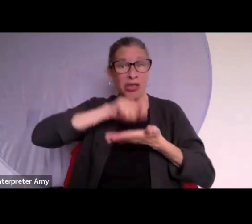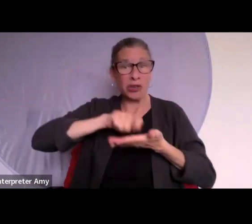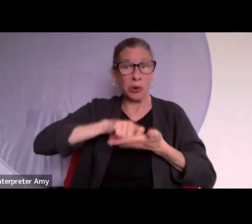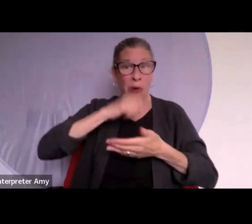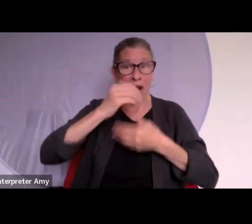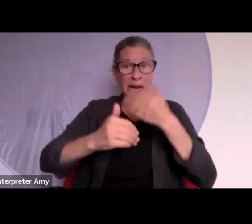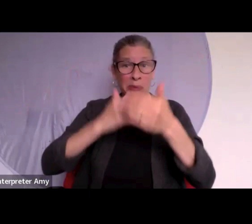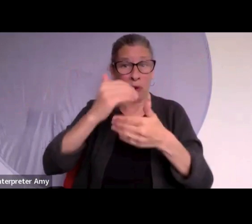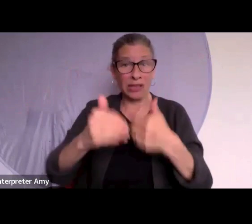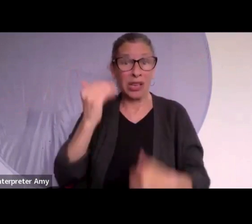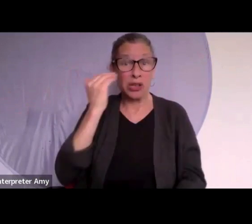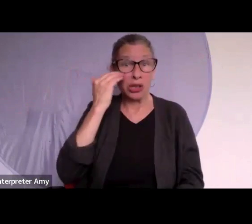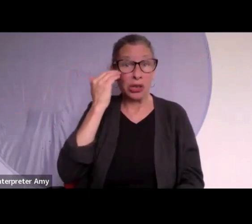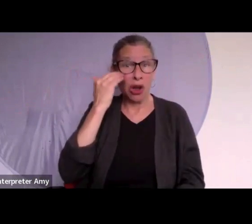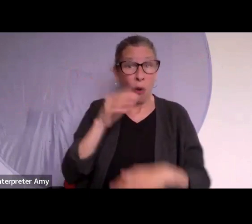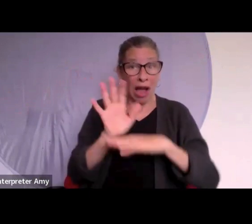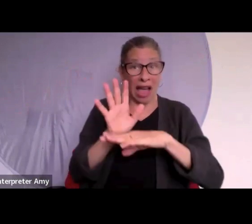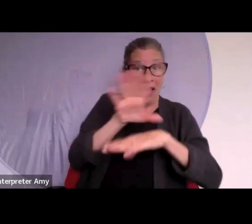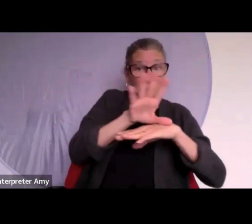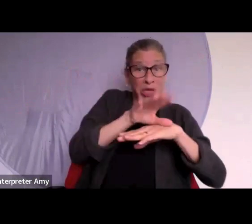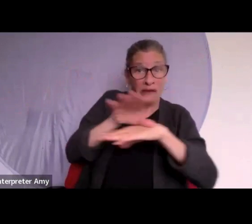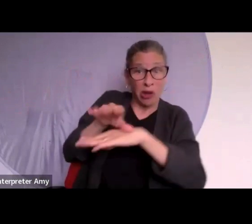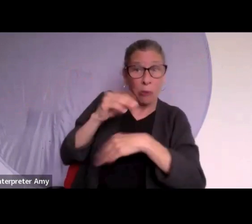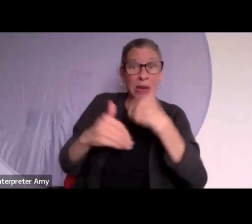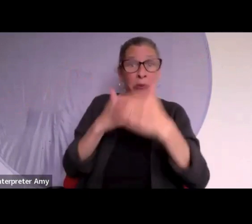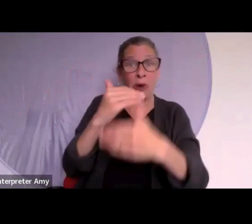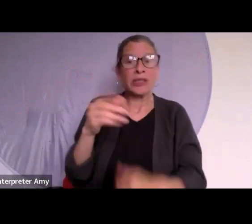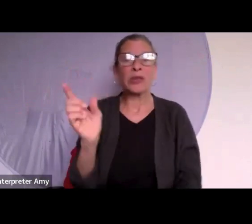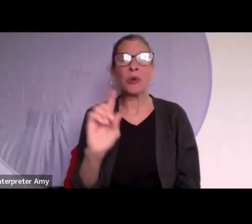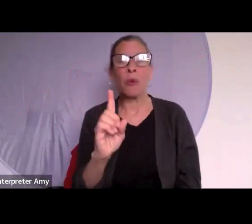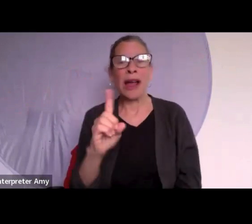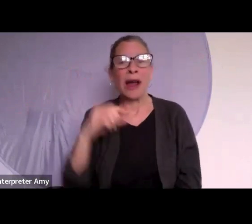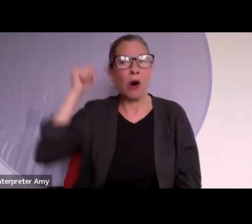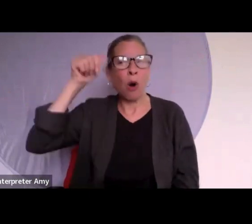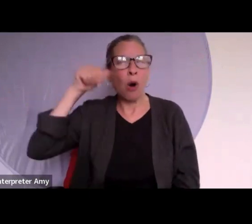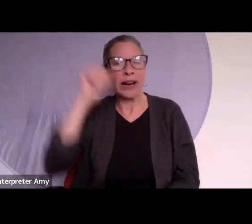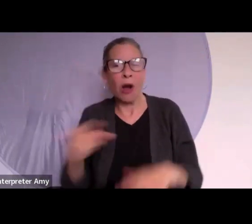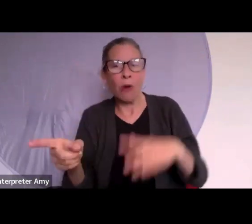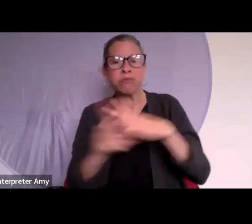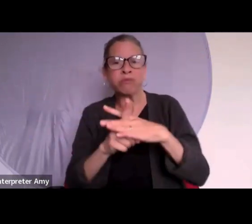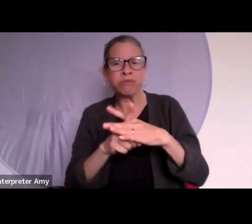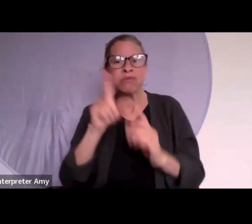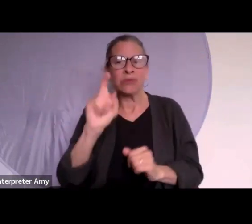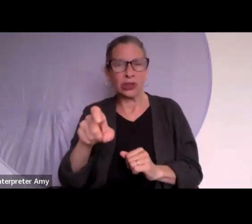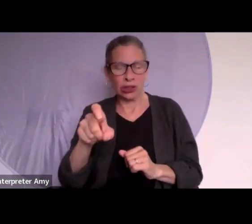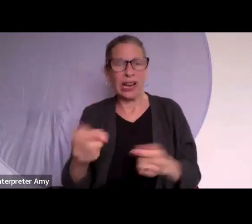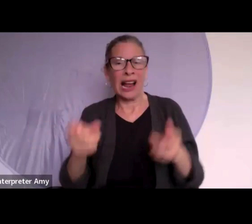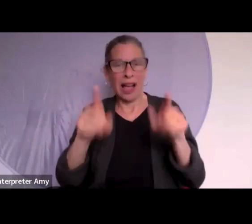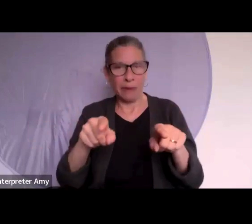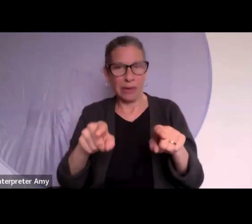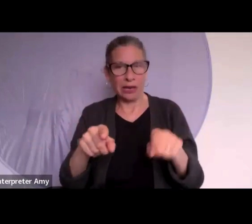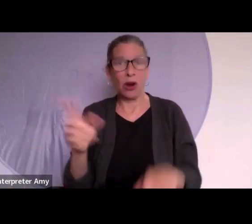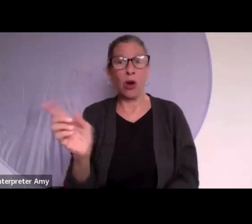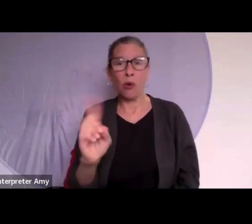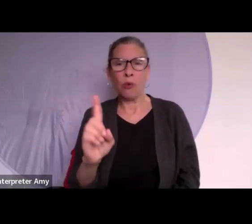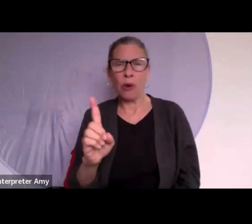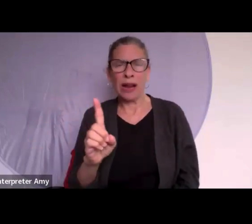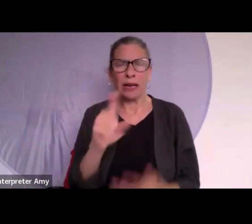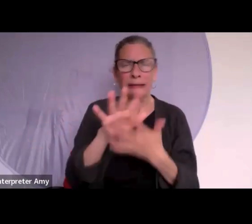in the filming process where audio description needs to come in, where things, you know, might not go, shouldn't